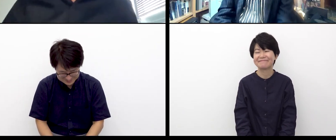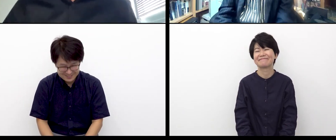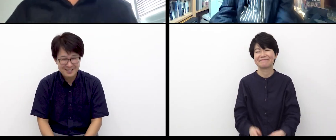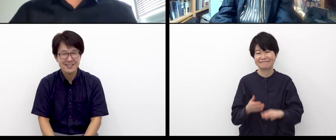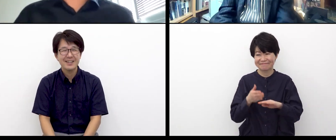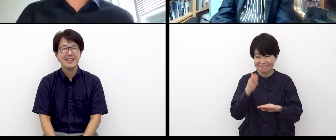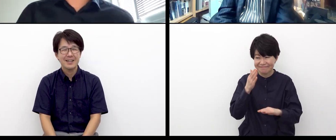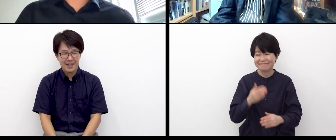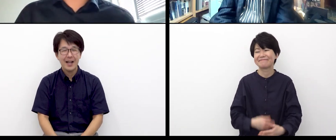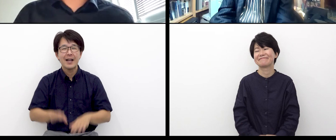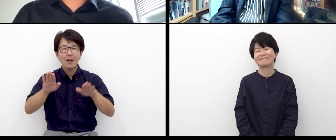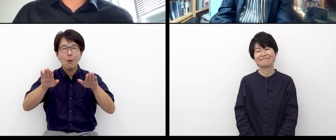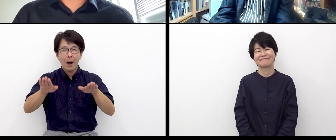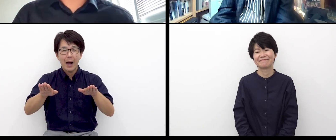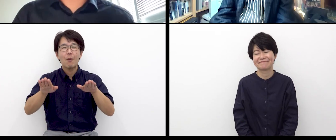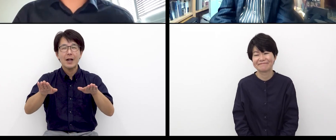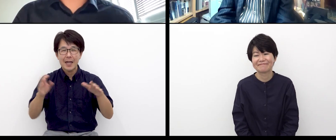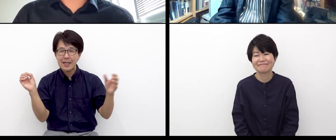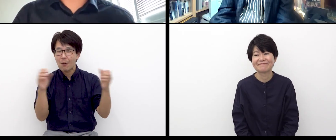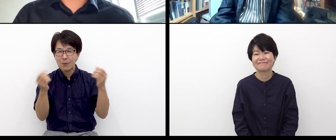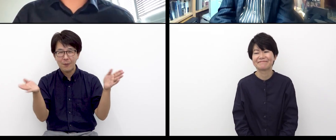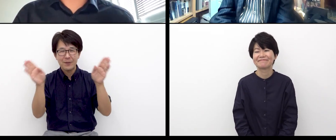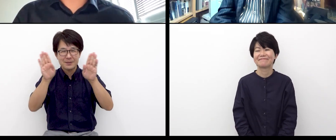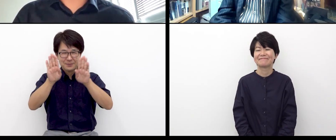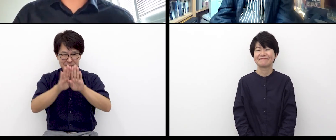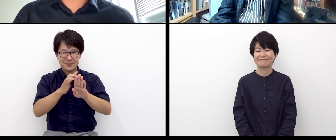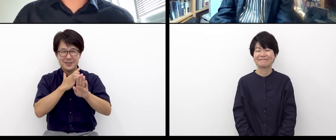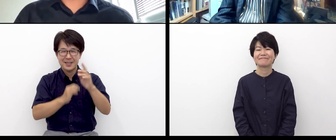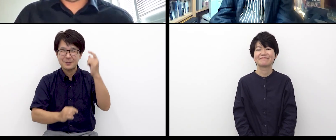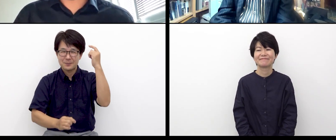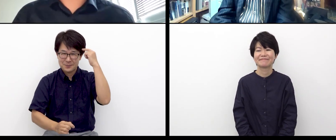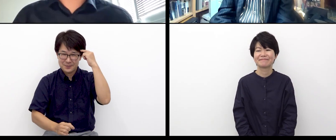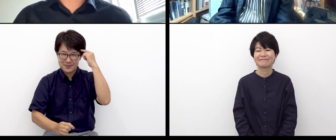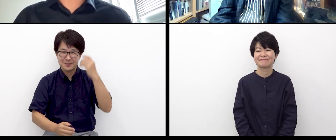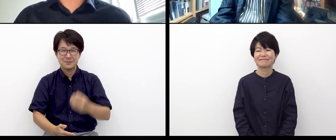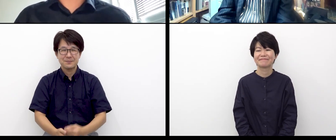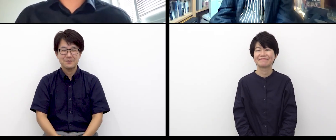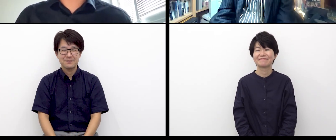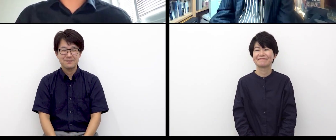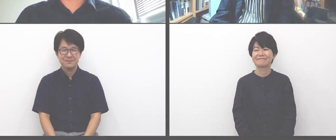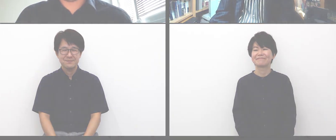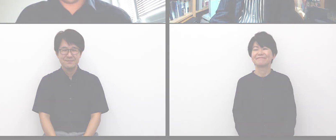So, that’s all for today’s session.